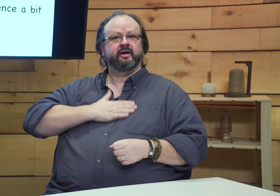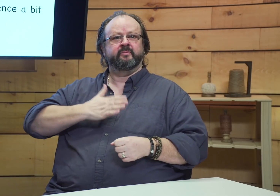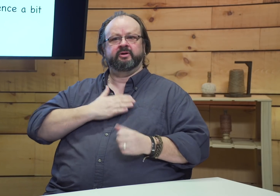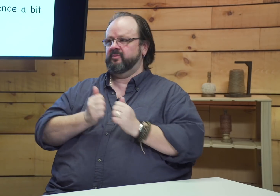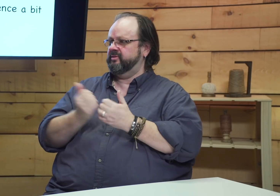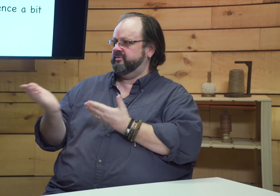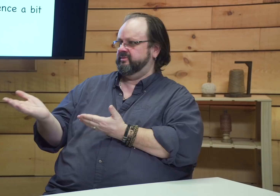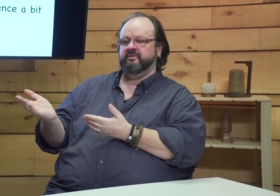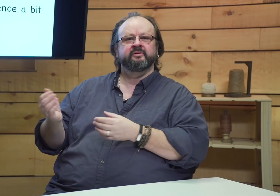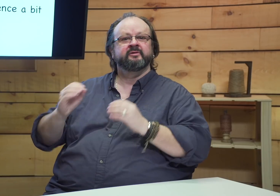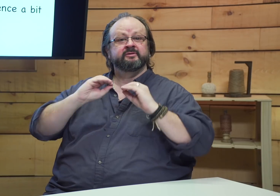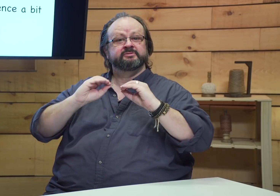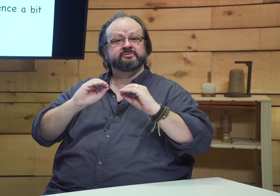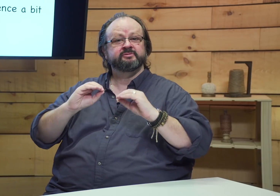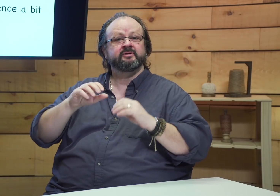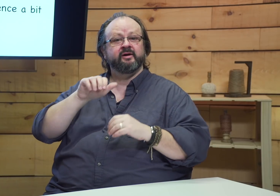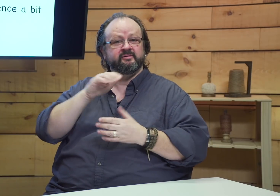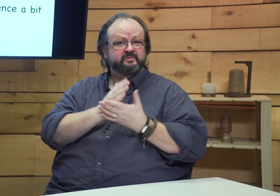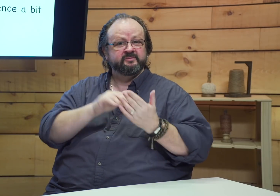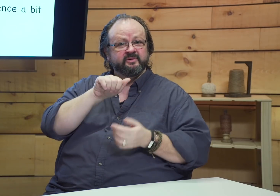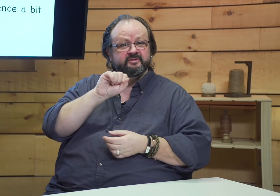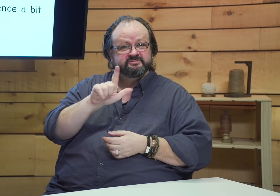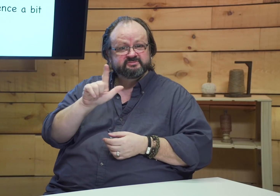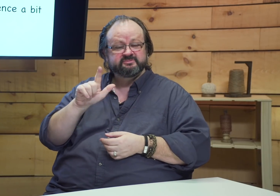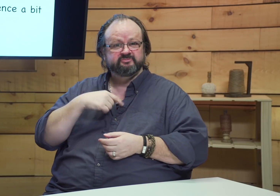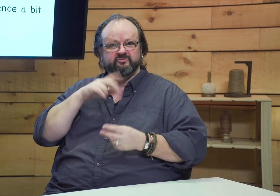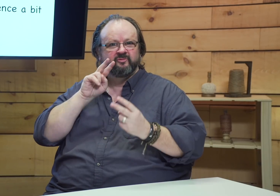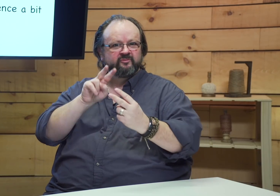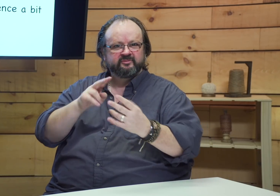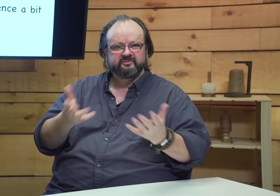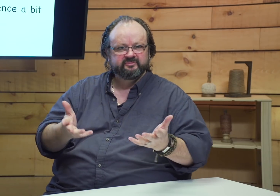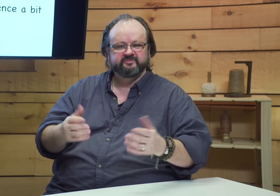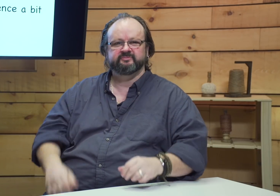I'm happy that Laura and I will be able to teach you some ASL.